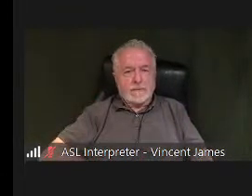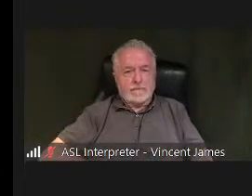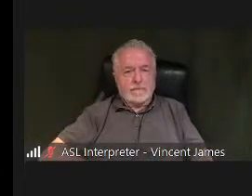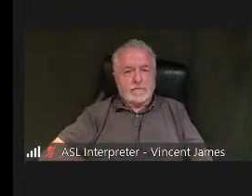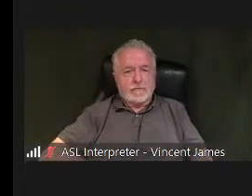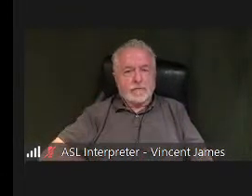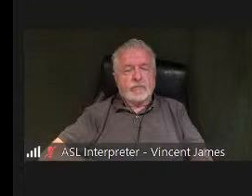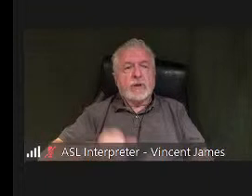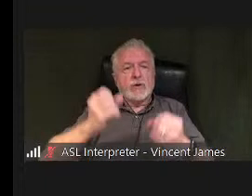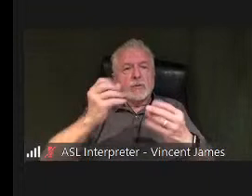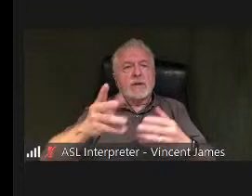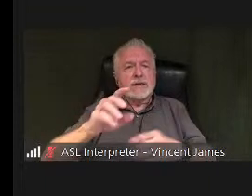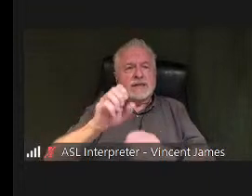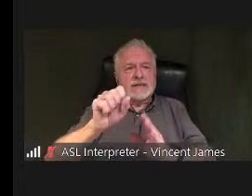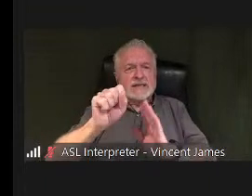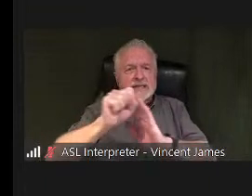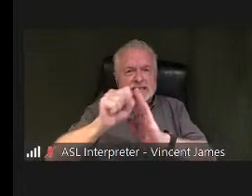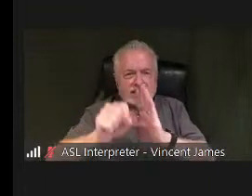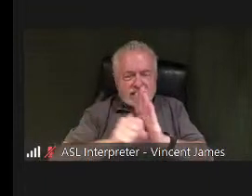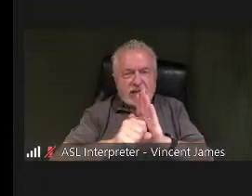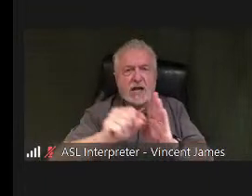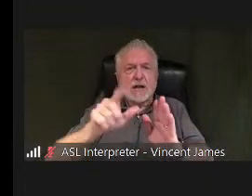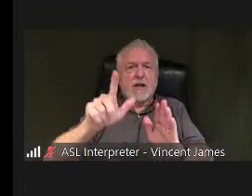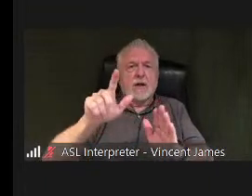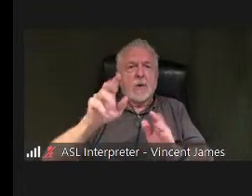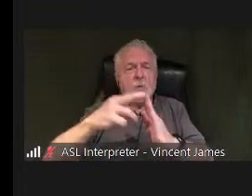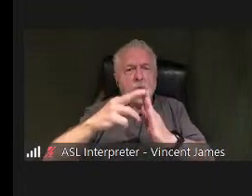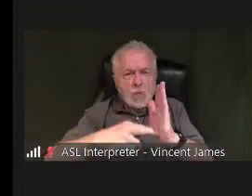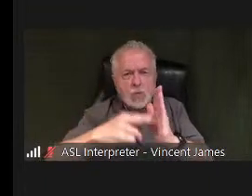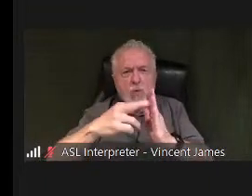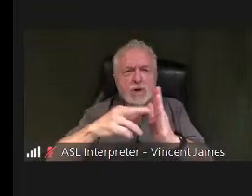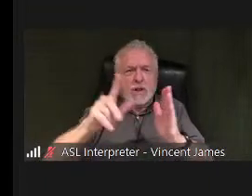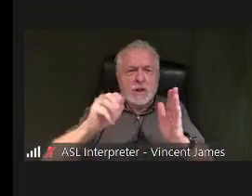Well, so many states they lost under the same rules as the.